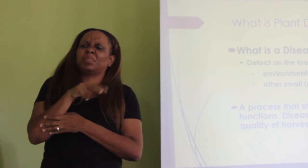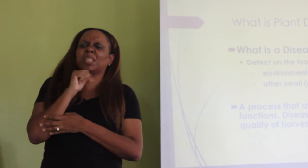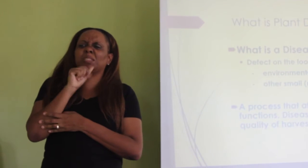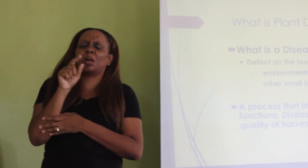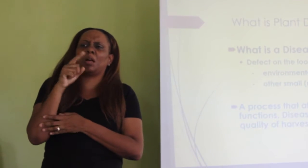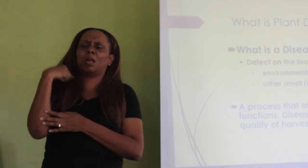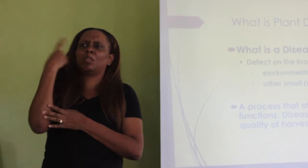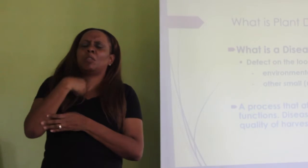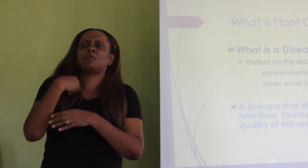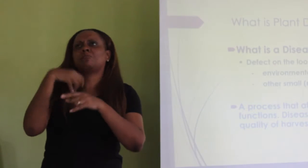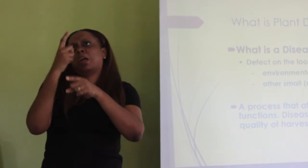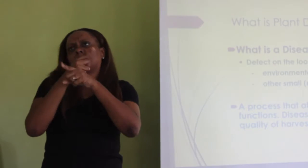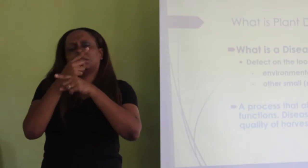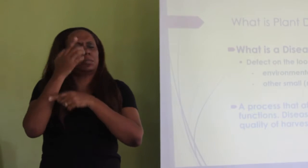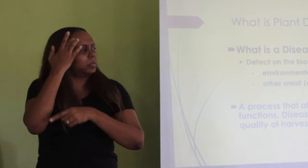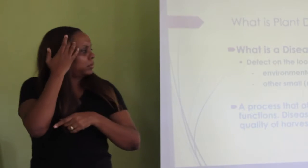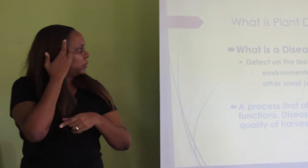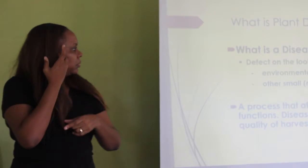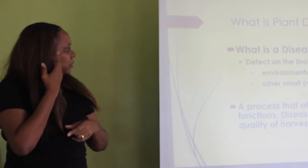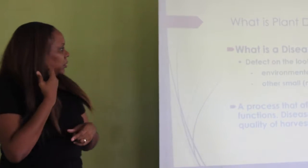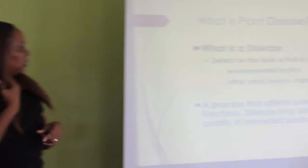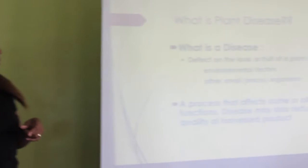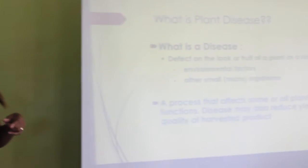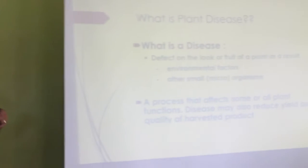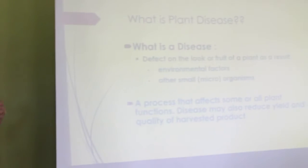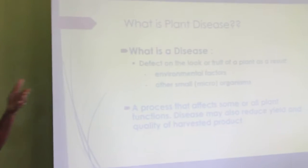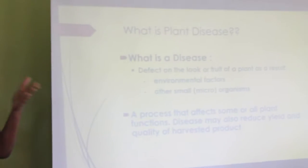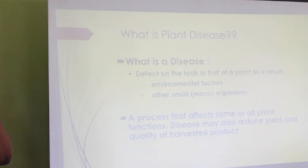those are things that are around us that may cause the plant to become